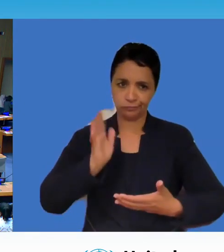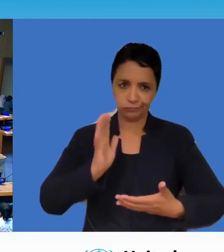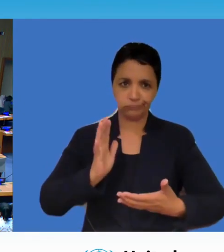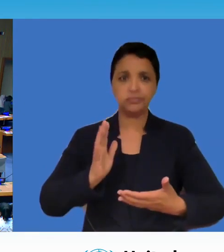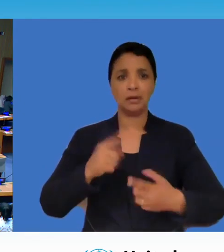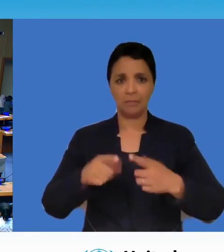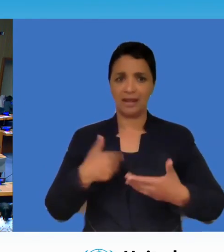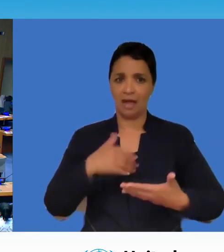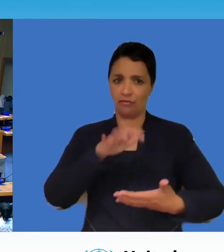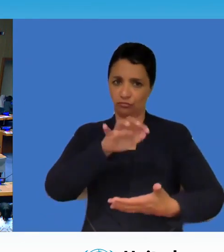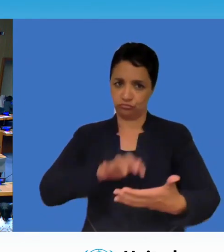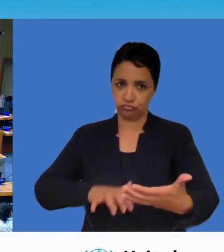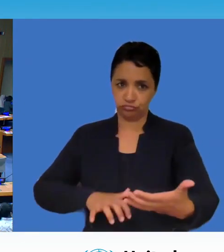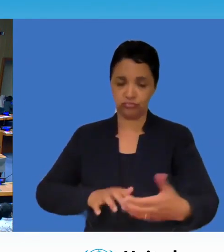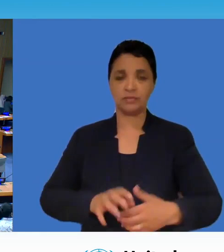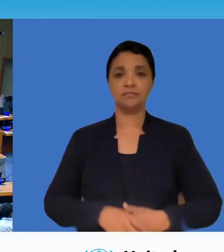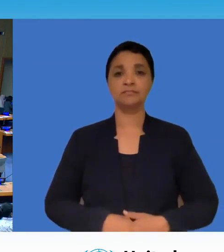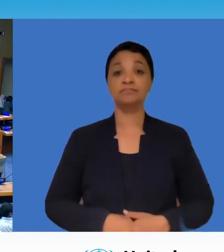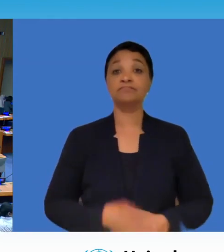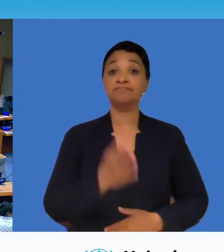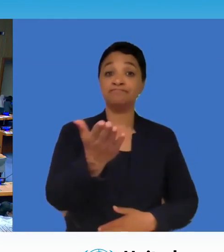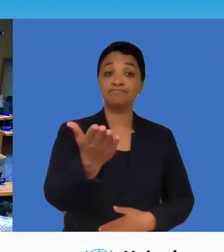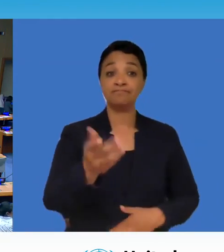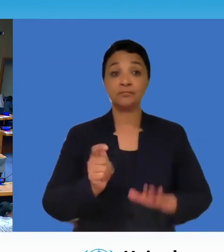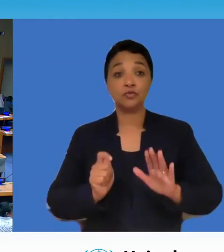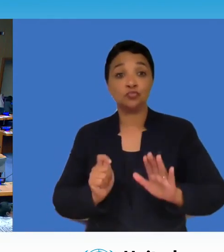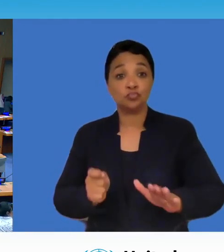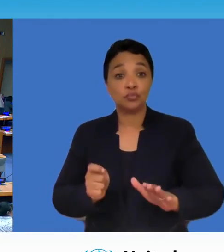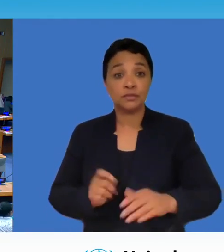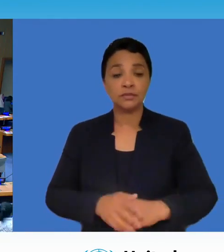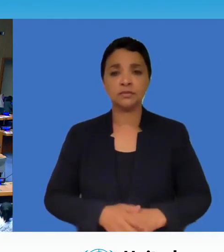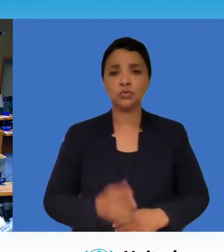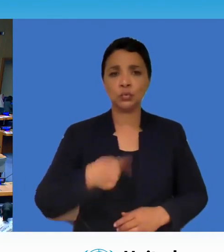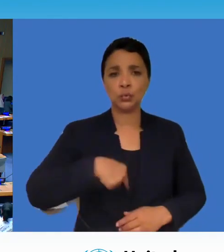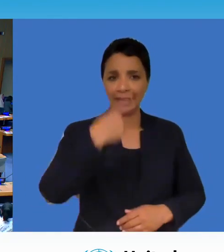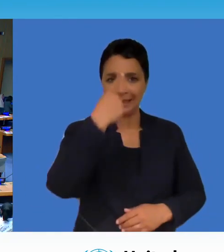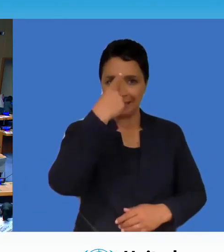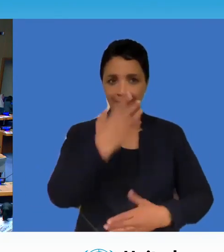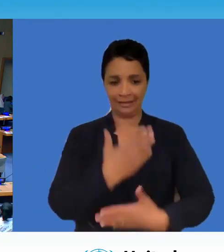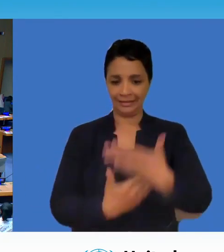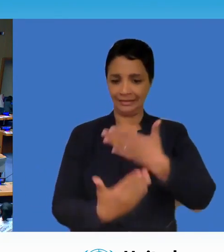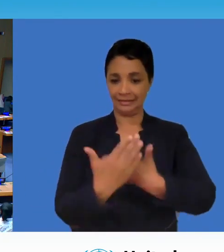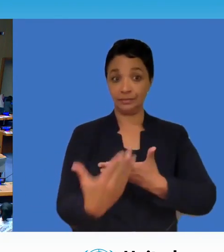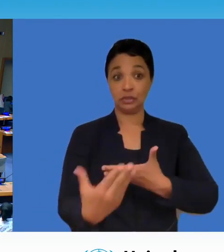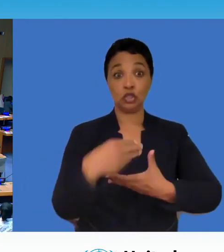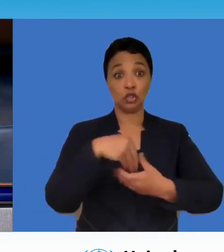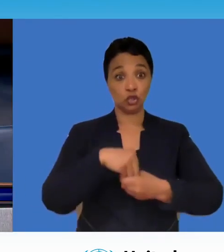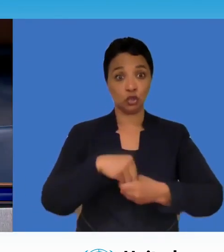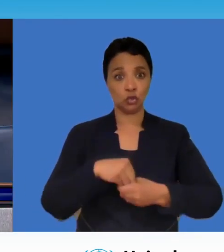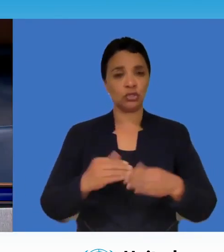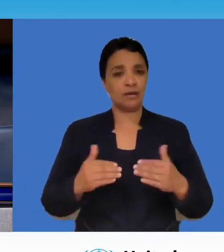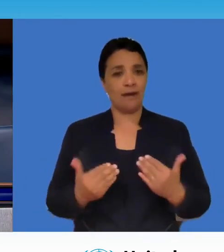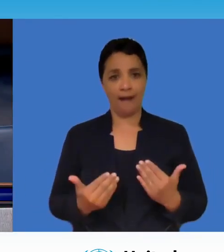Mr President ref thinking disability inclusion in the current International juncture and ahead of